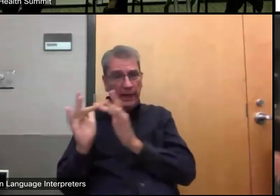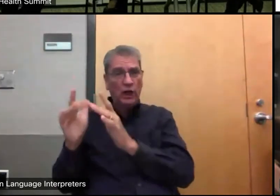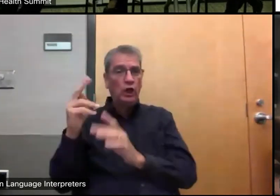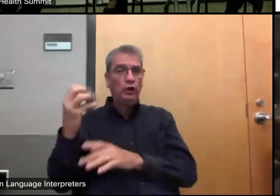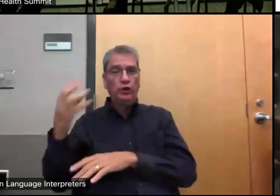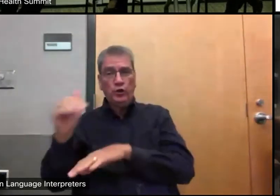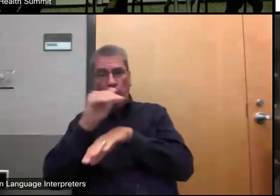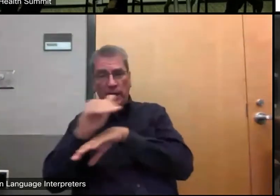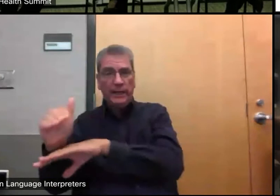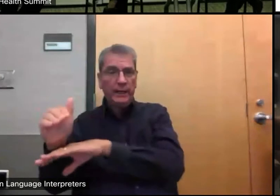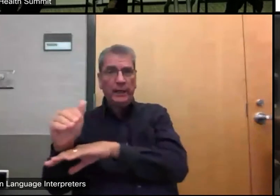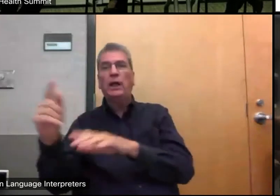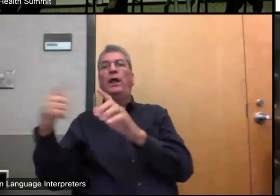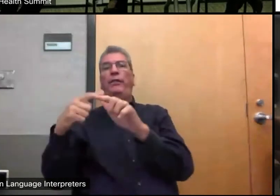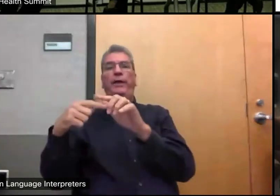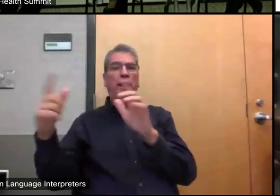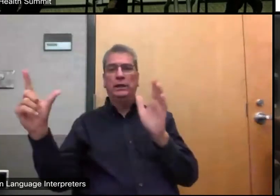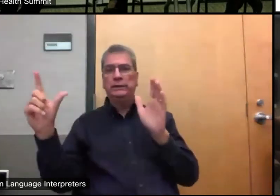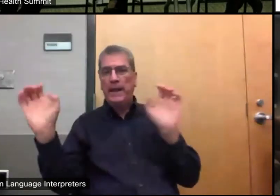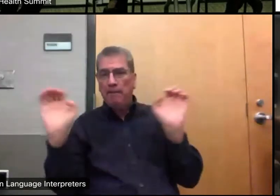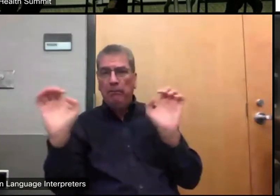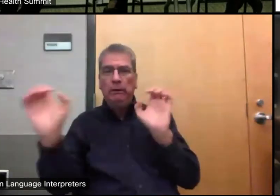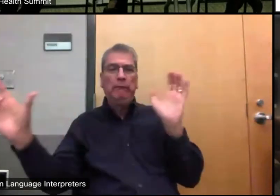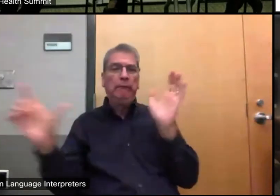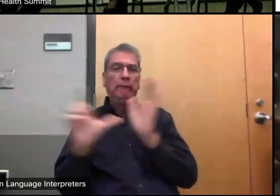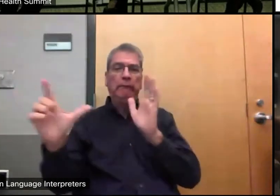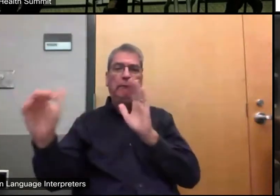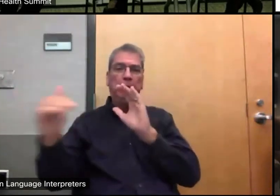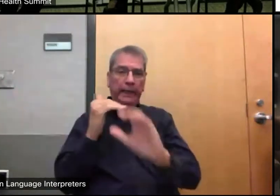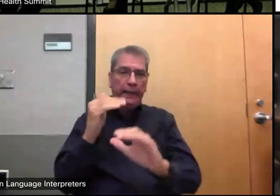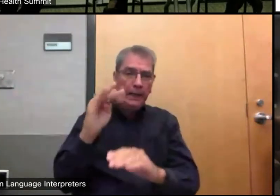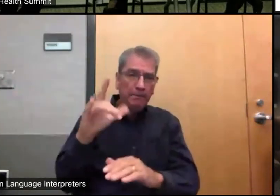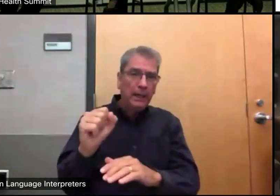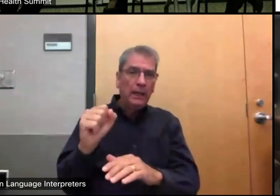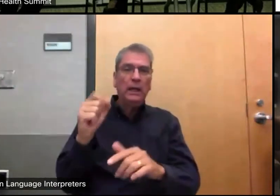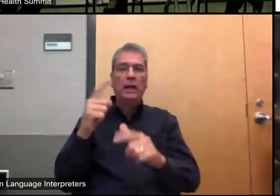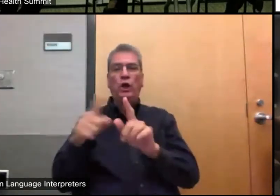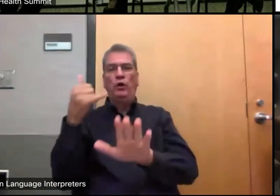news email. We all get probably too many of those per day and, and there's gonna be a push alert to your phone and, of course, all this stuff